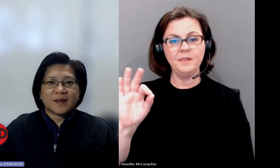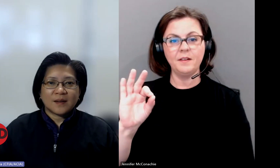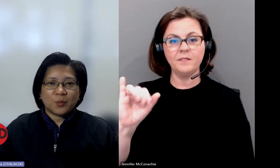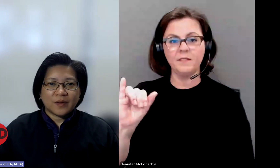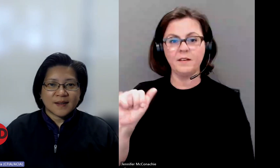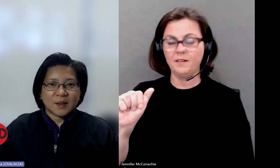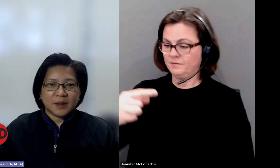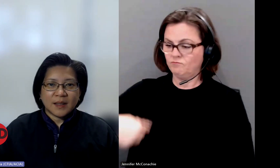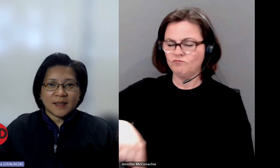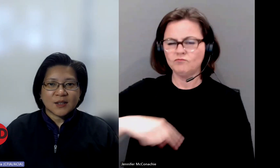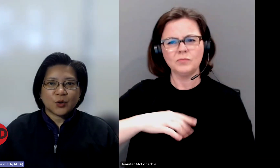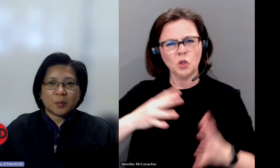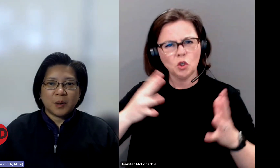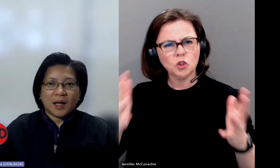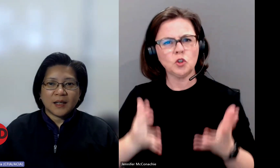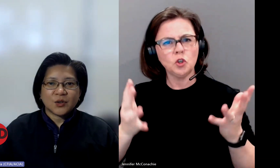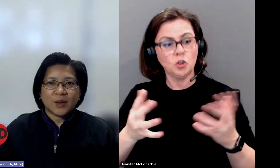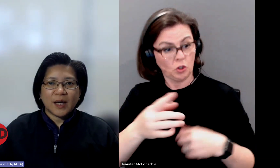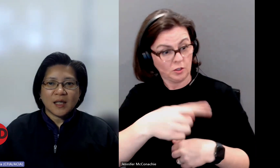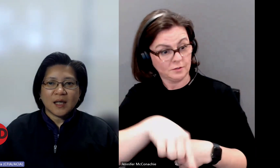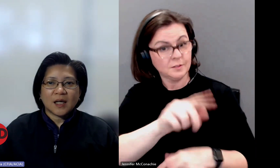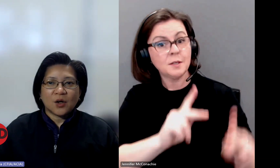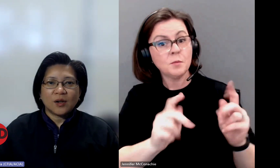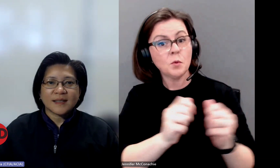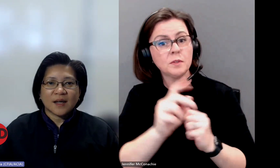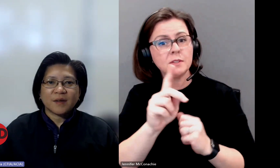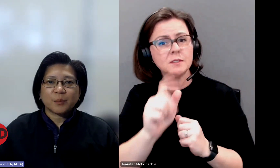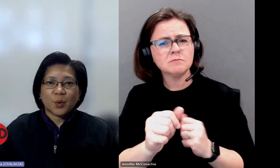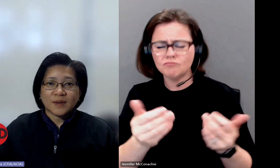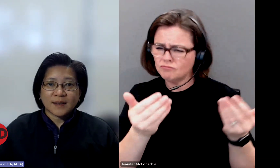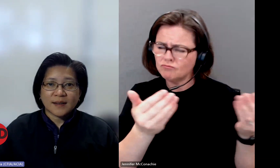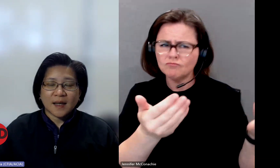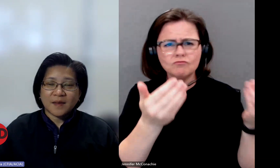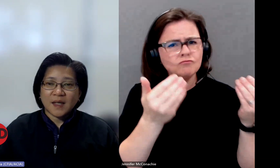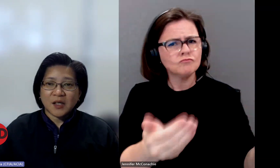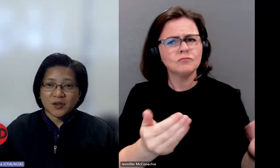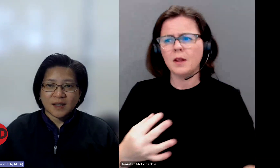The CFIA encourages persons with disabilities to apply to any and